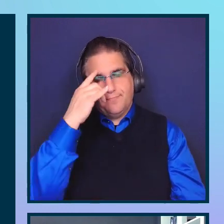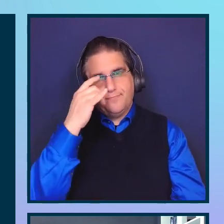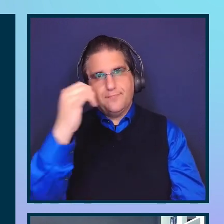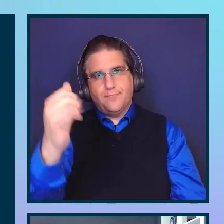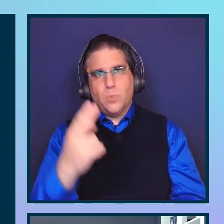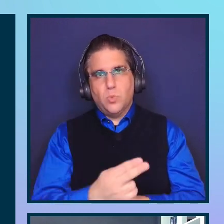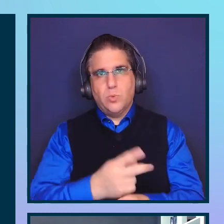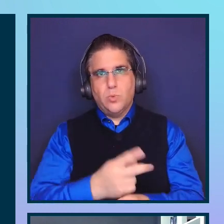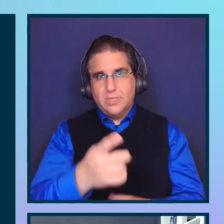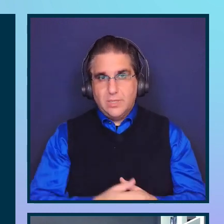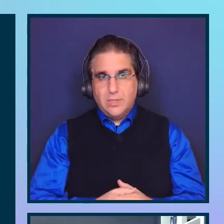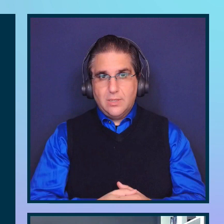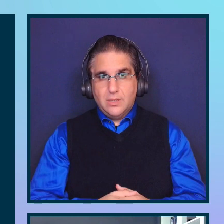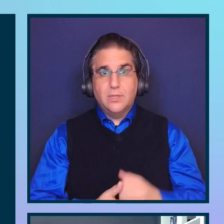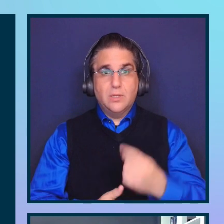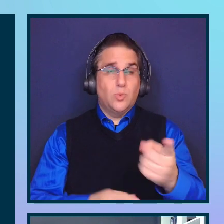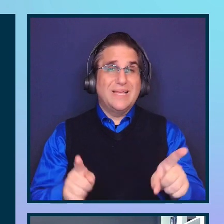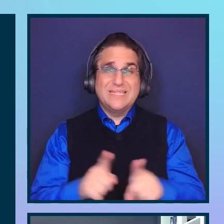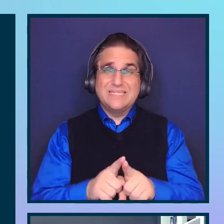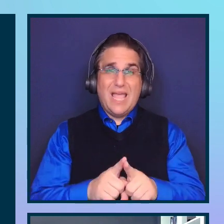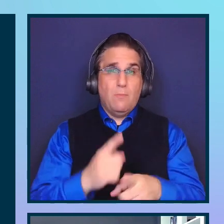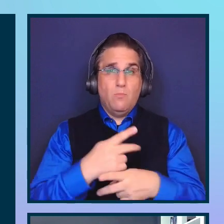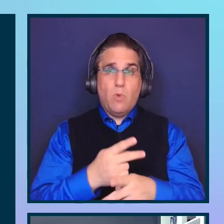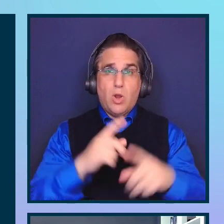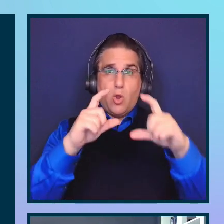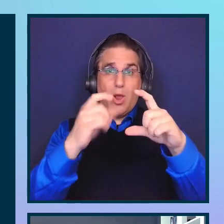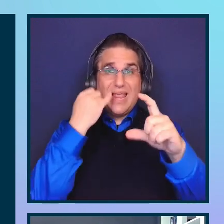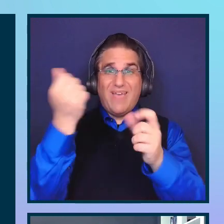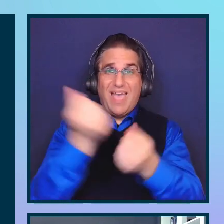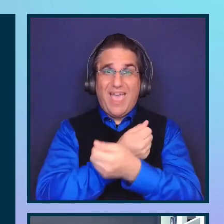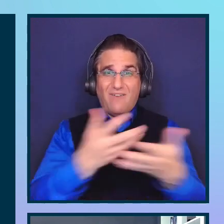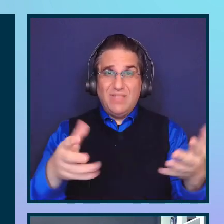and I show it on screen. If all of the elements are clickable, what should happen?